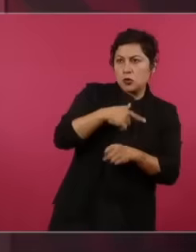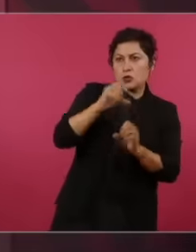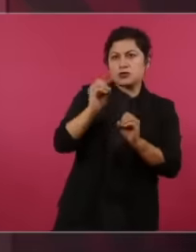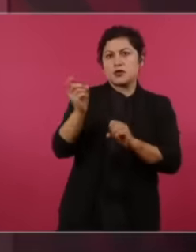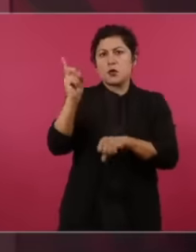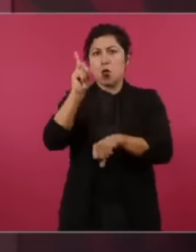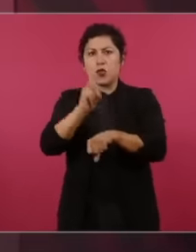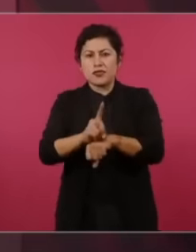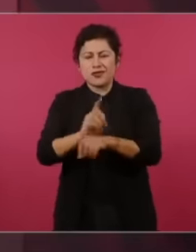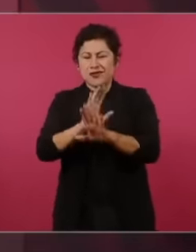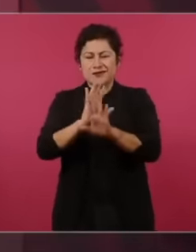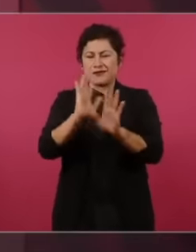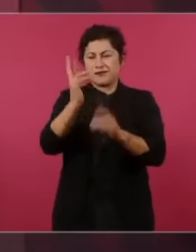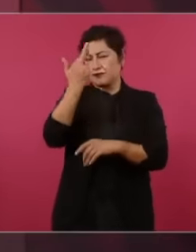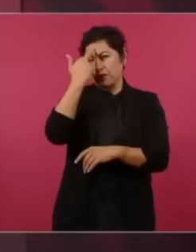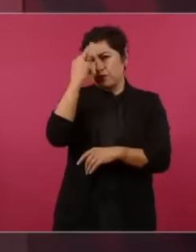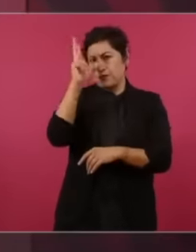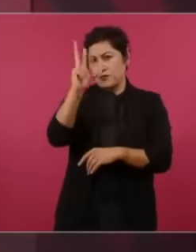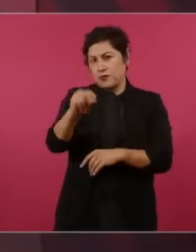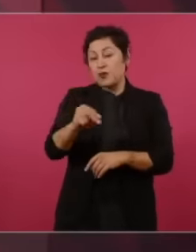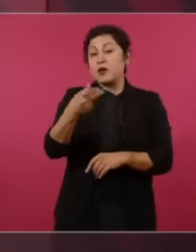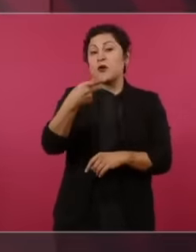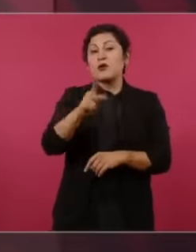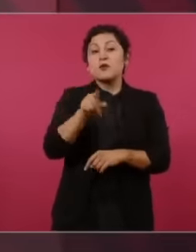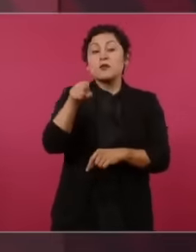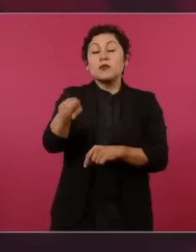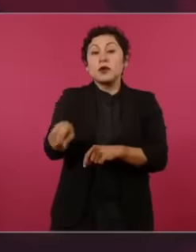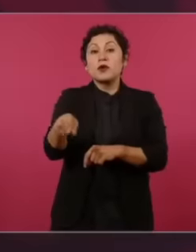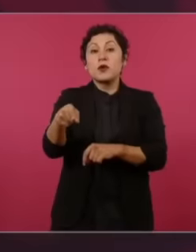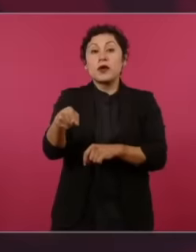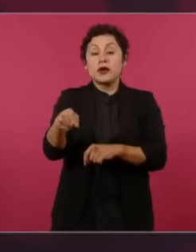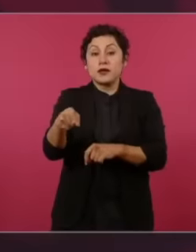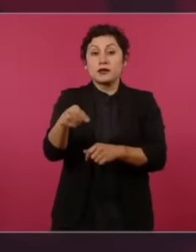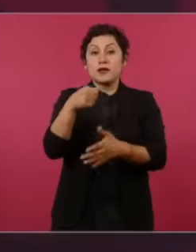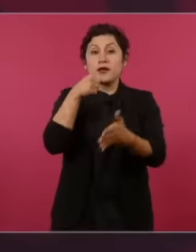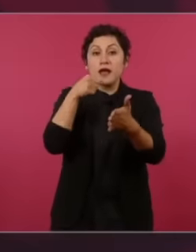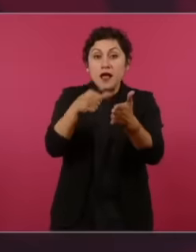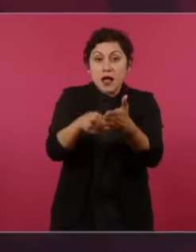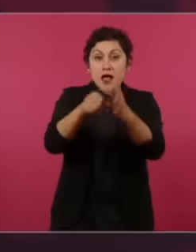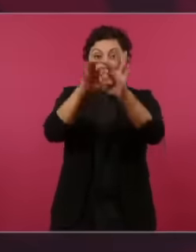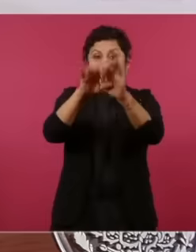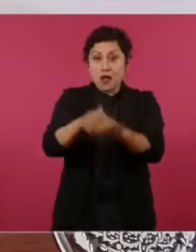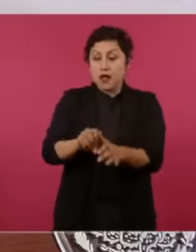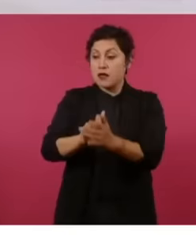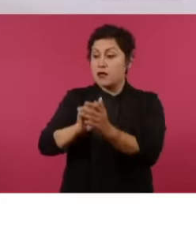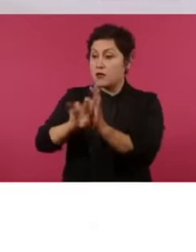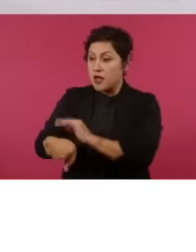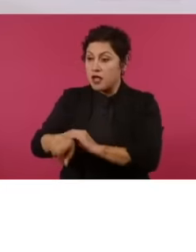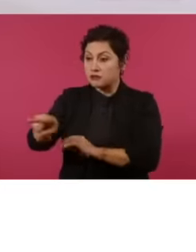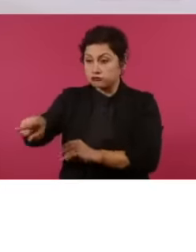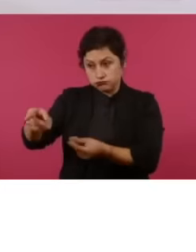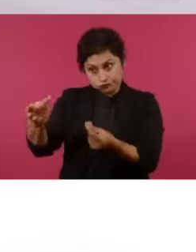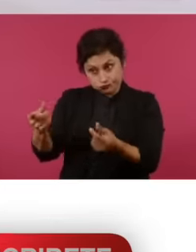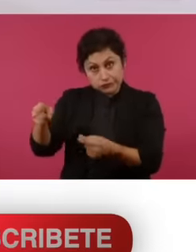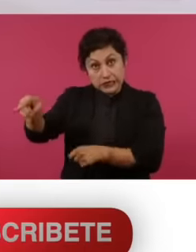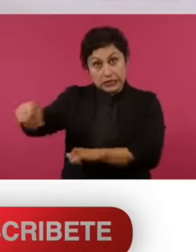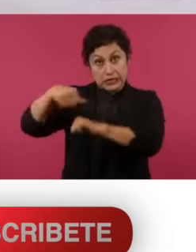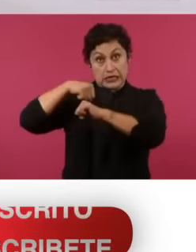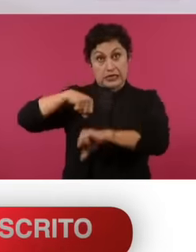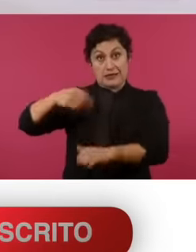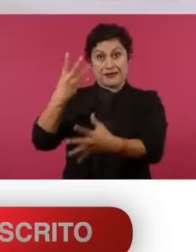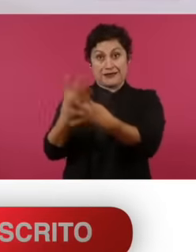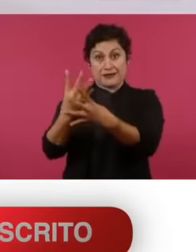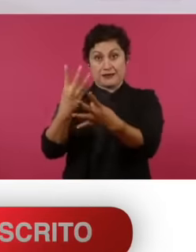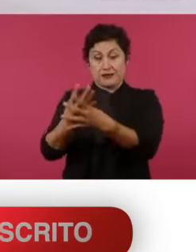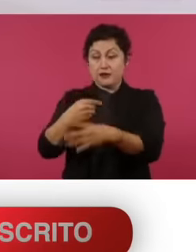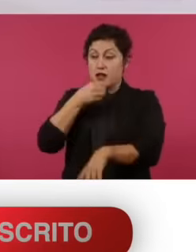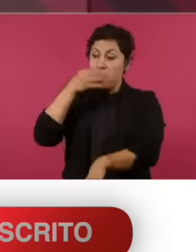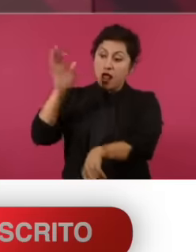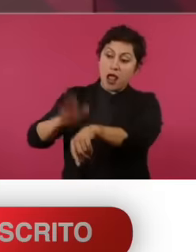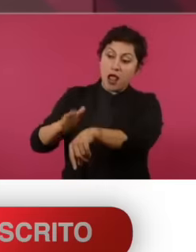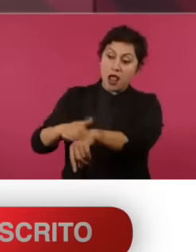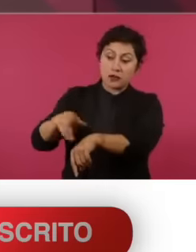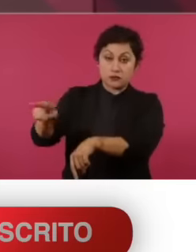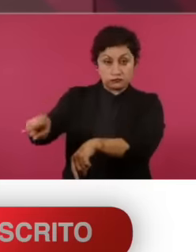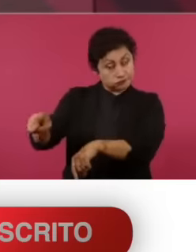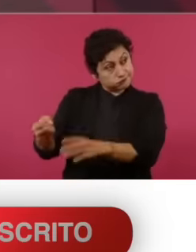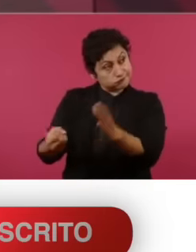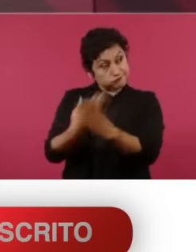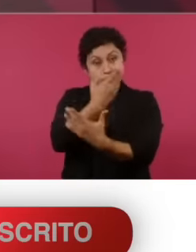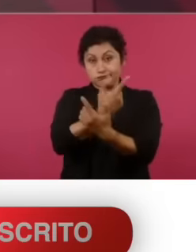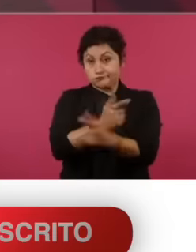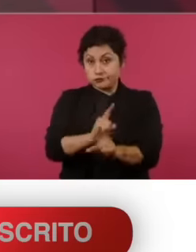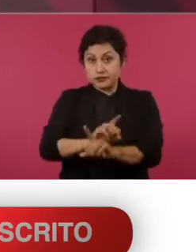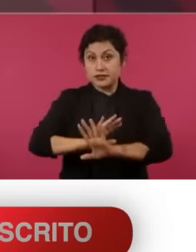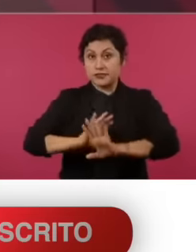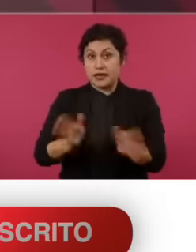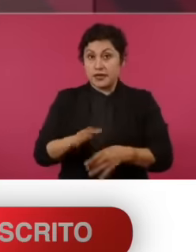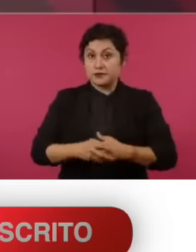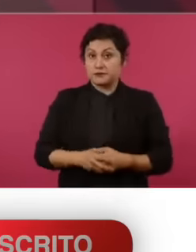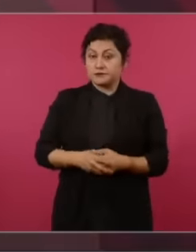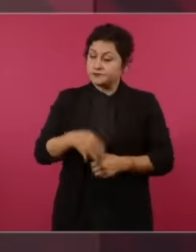see, every hour, he told the prisoner, he has a fine of so much and Since he didn't come out,